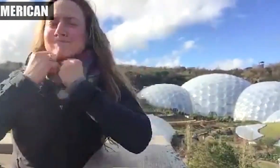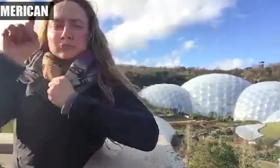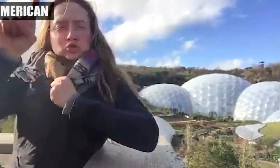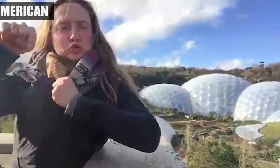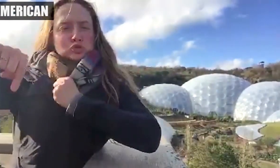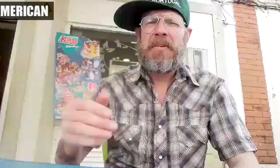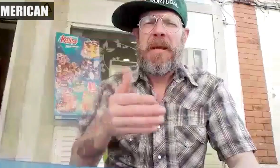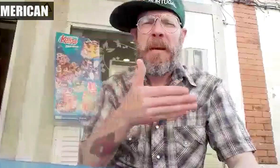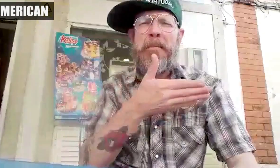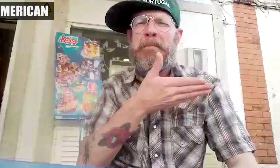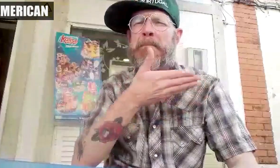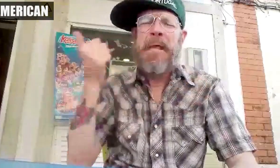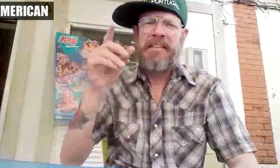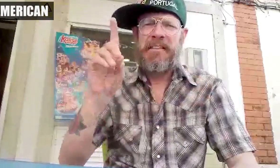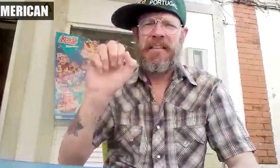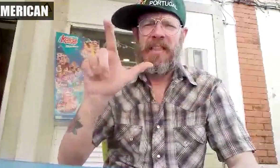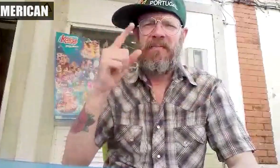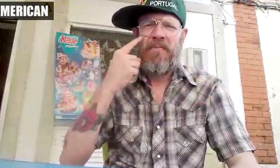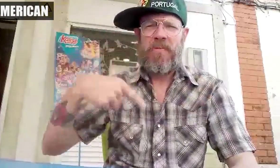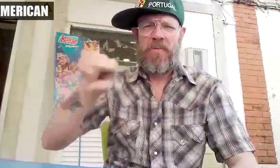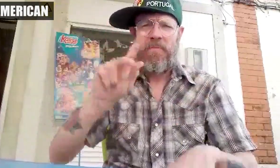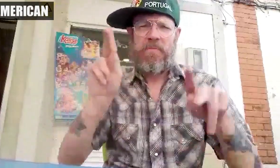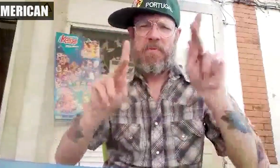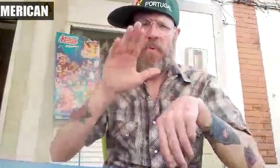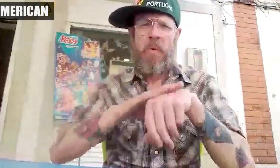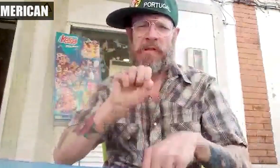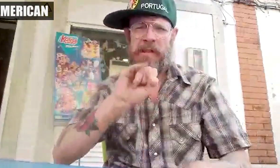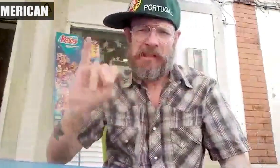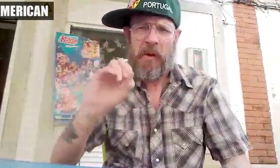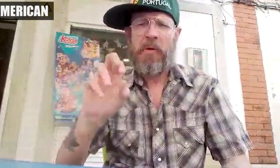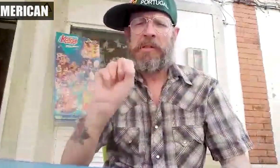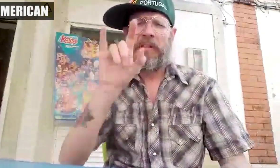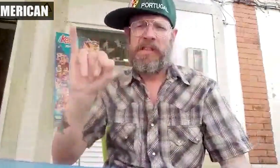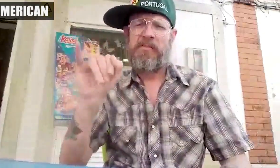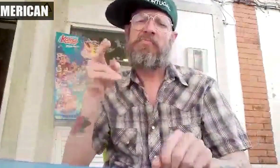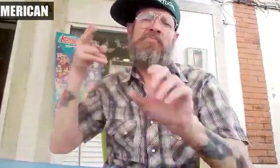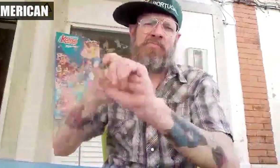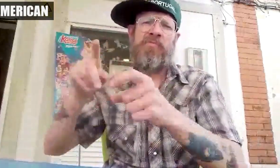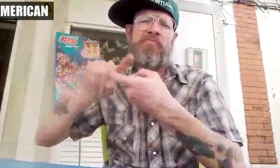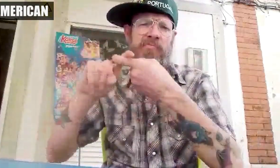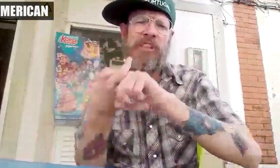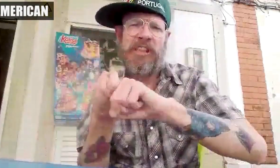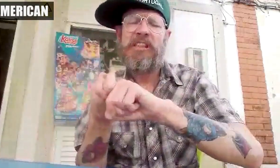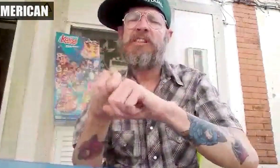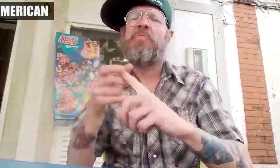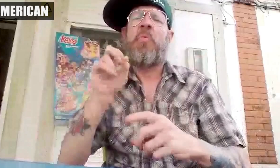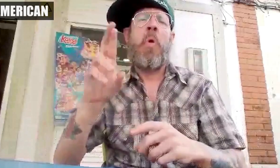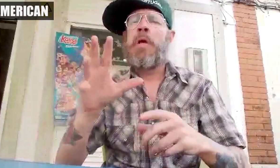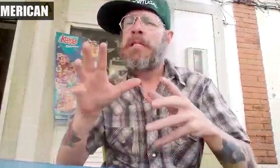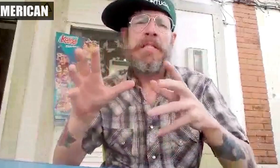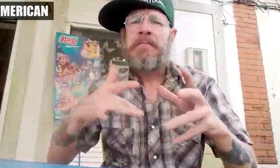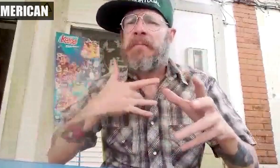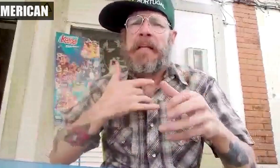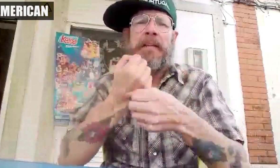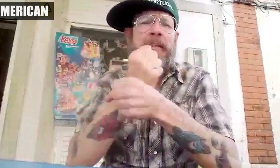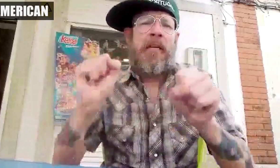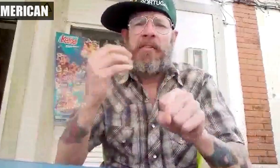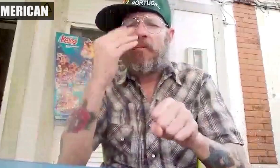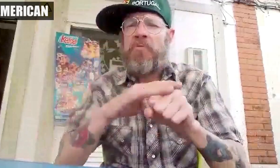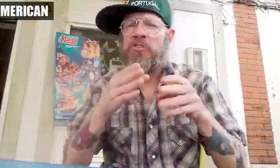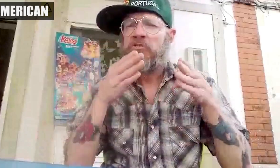Best deal for those who are on SSI/SSDI would be to stay with friends. If you feel like it's safe, go ahead and sleep on the streets.